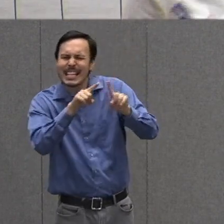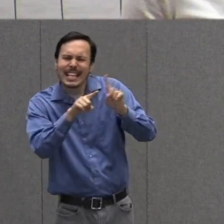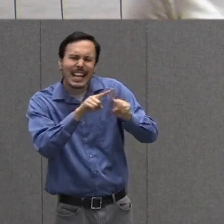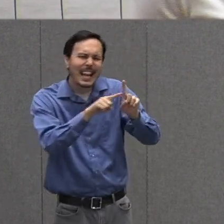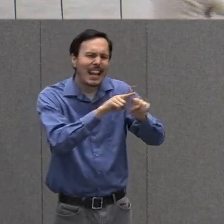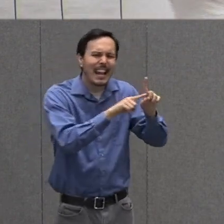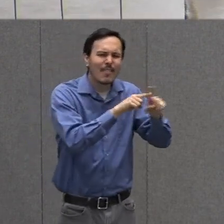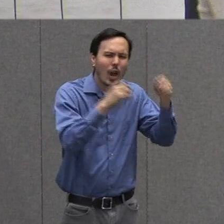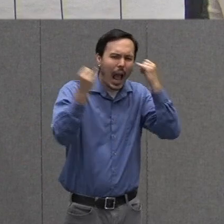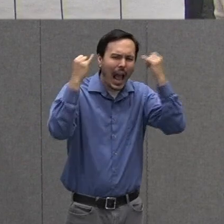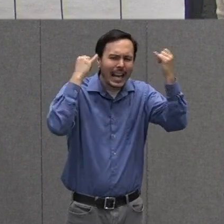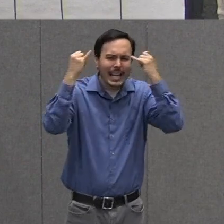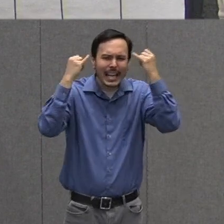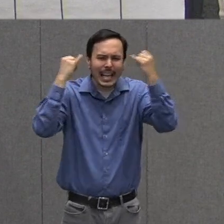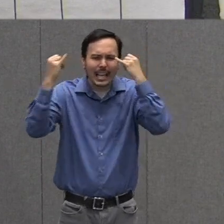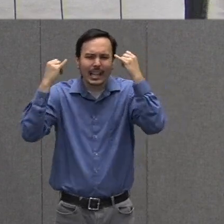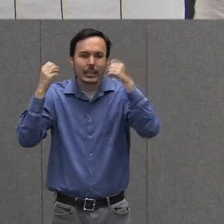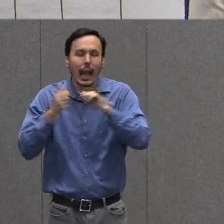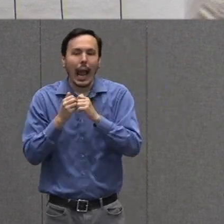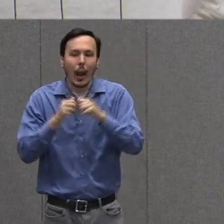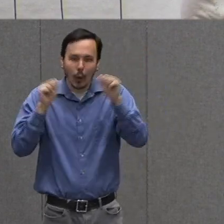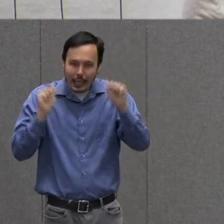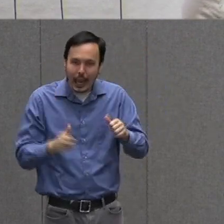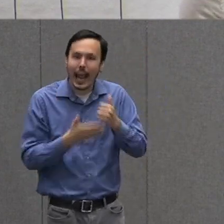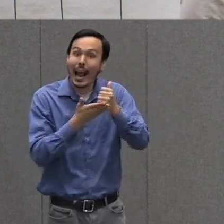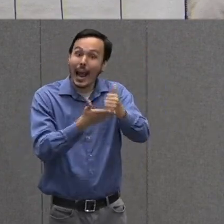that help them to volunteer in creative ways.